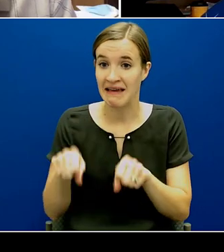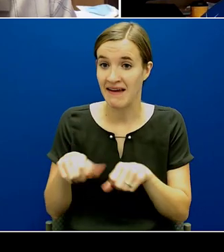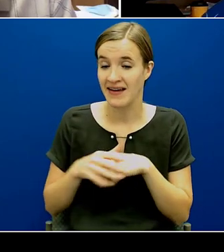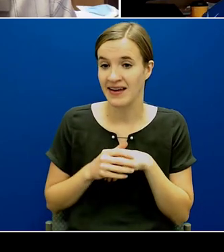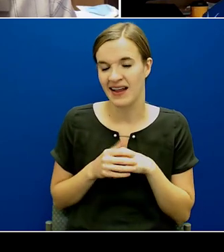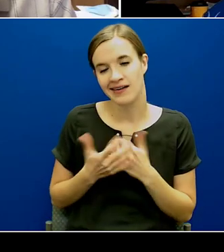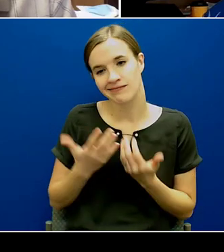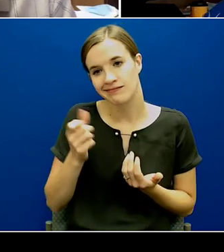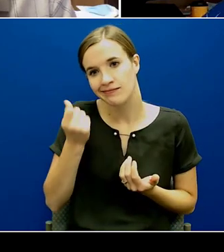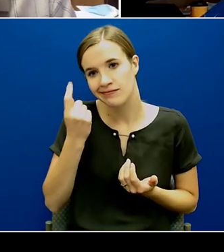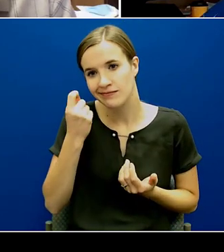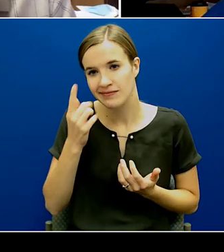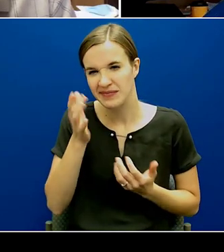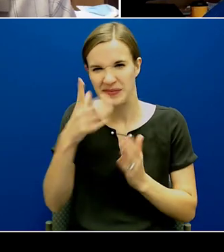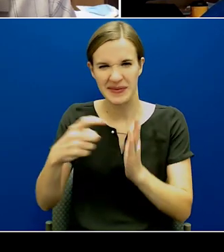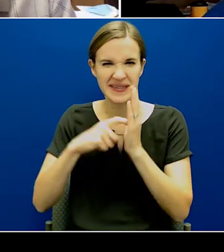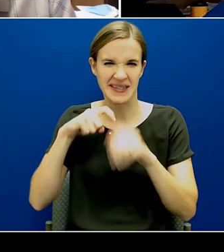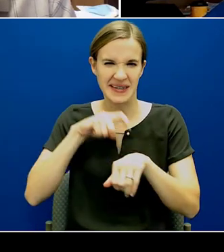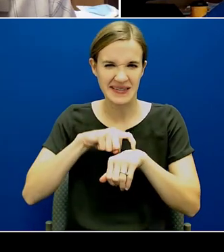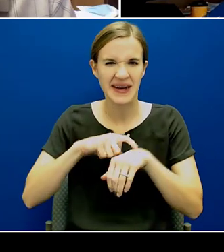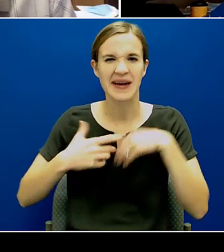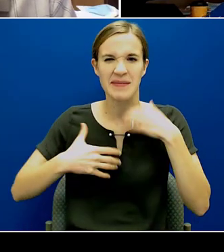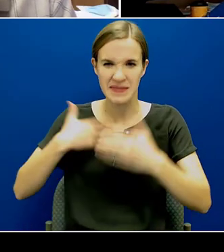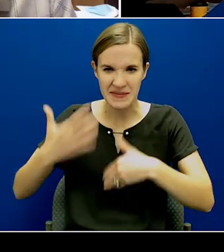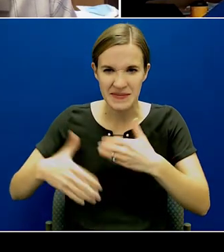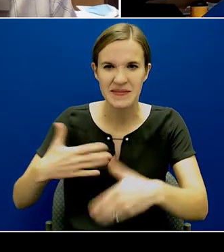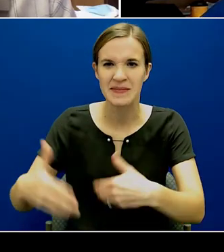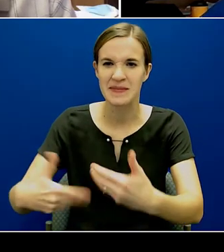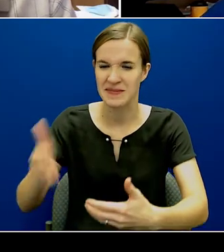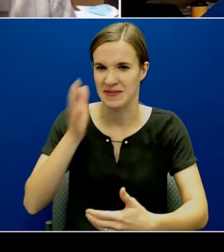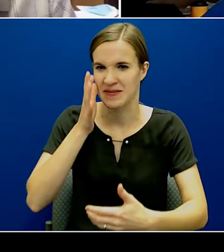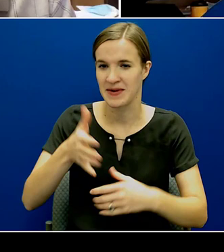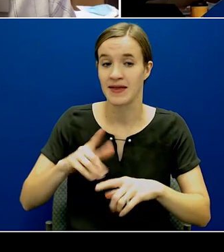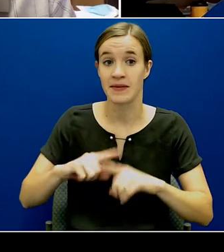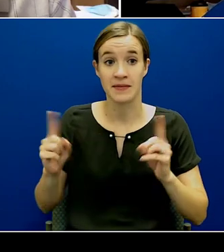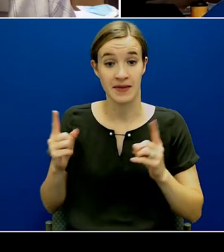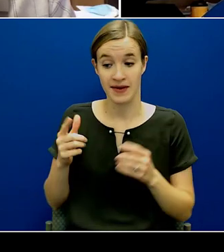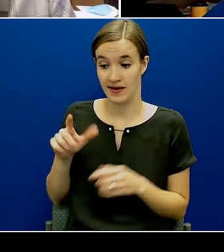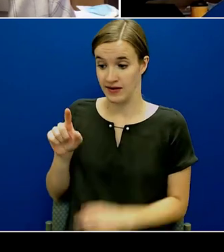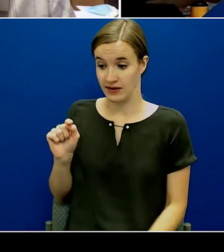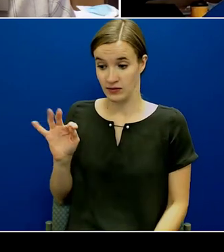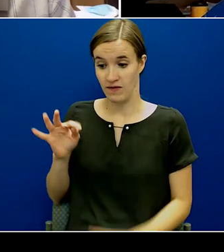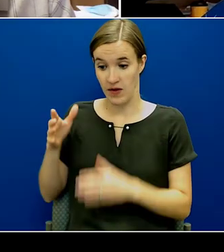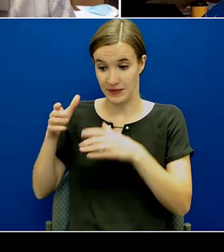I'm so hoping a fixed route will be in the near future. But that's just, that's my hopes